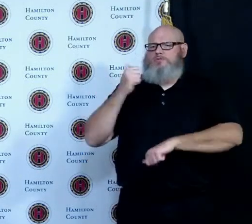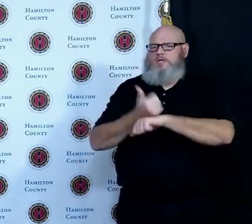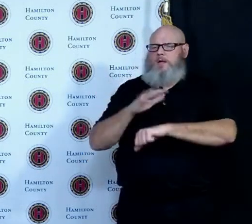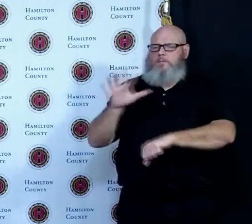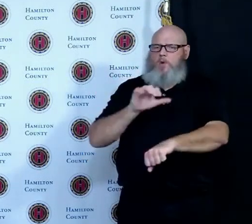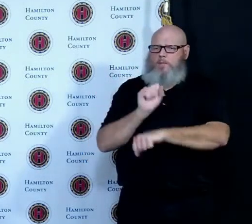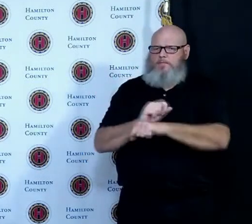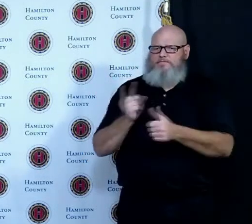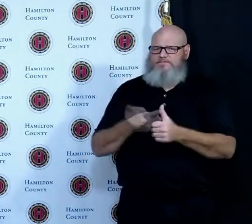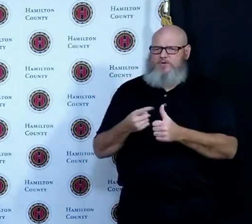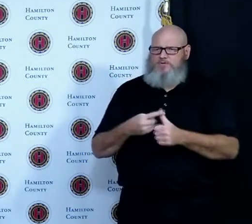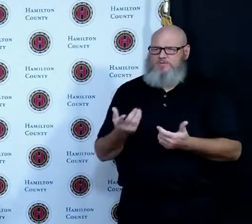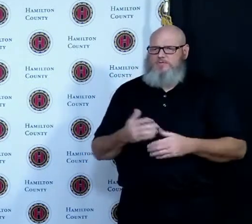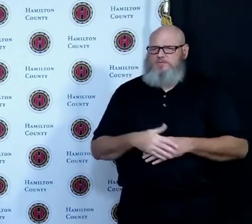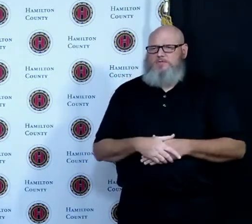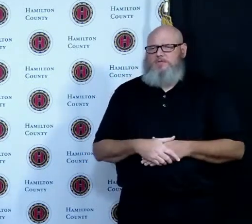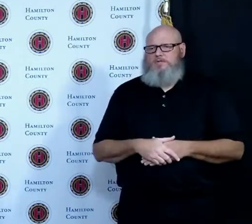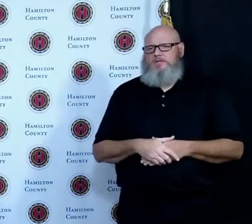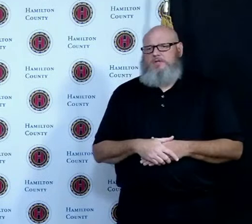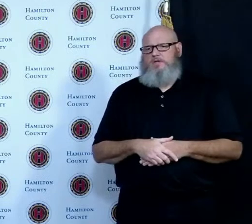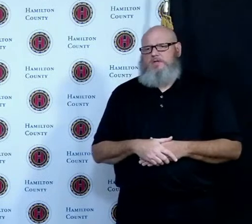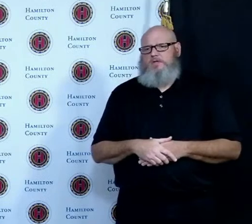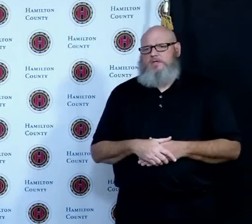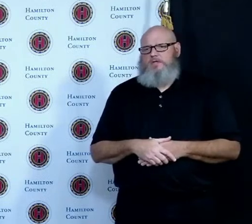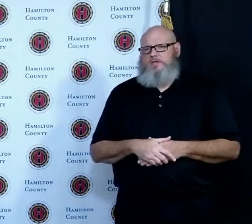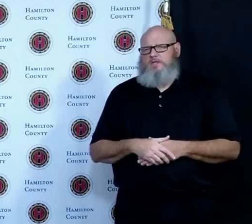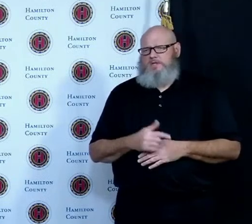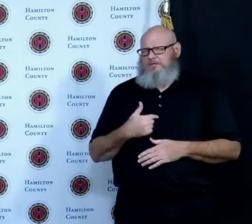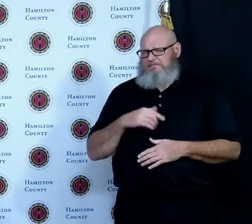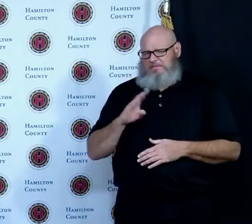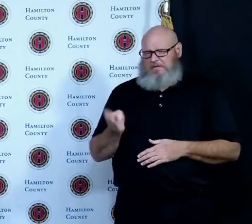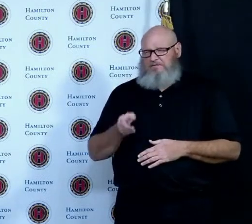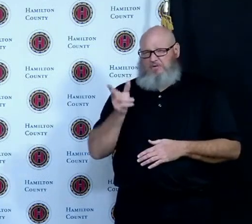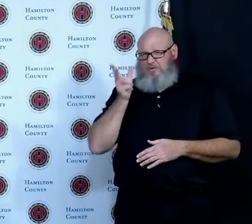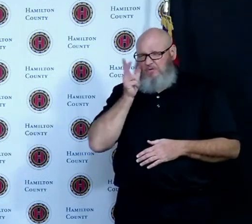of this occurring and I actually have not seen the social media of this nature but my understanding